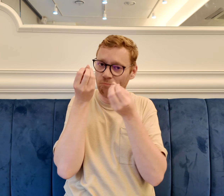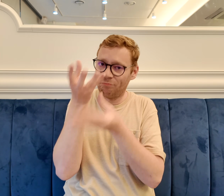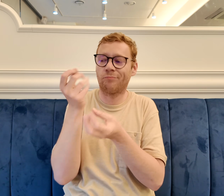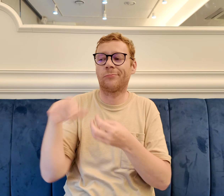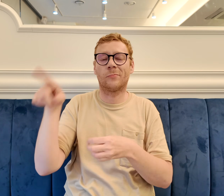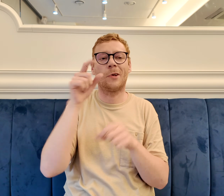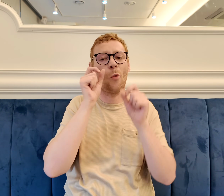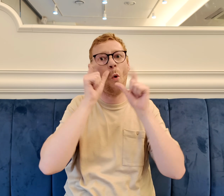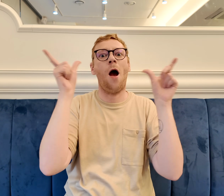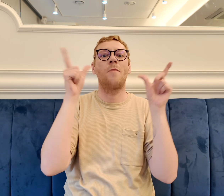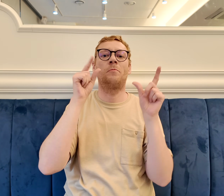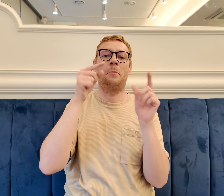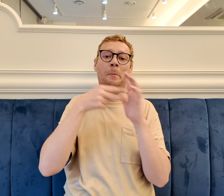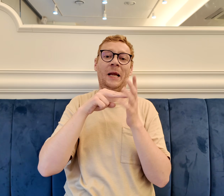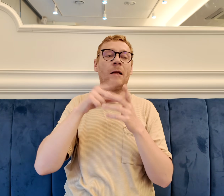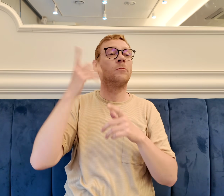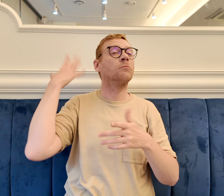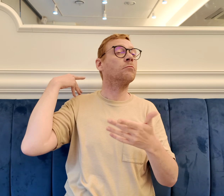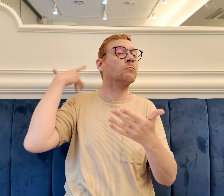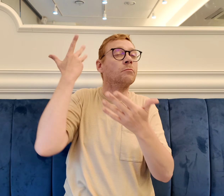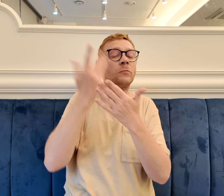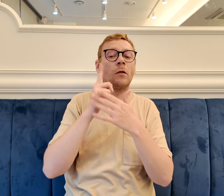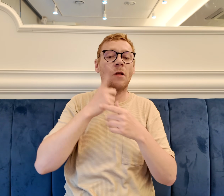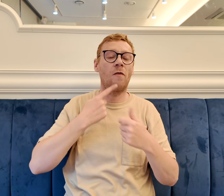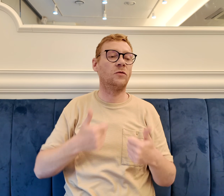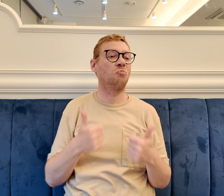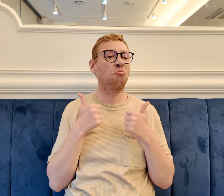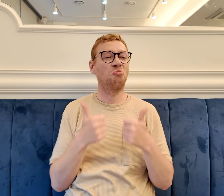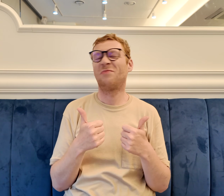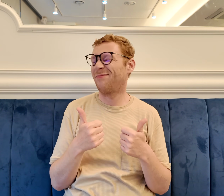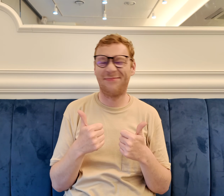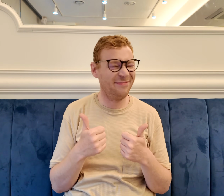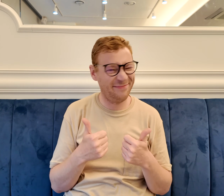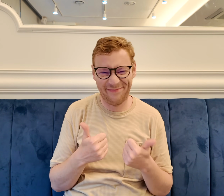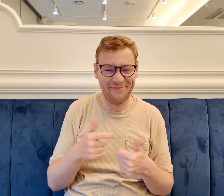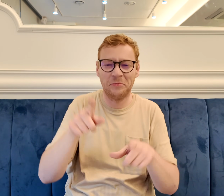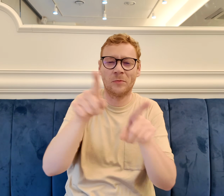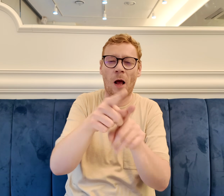When I share these historical facts with people, most are astonished and say, "Wow, something like that actually happened?" Only then do you realize how unfairly deaf people were treated in the past.